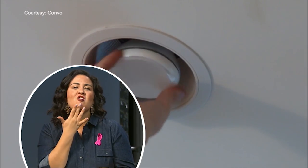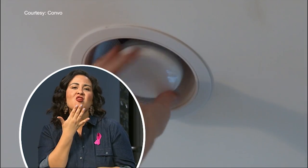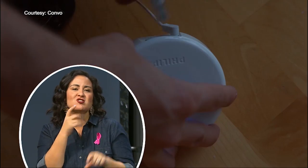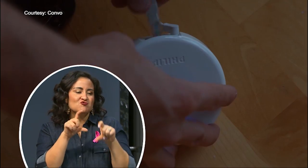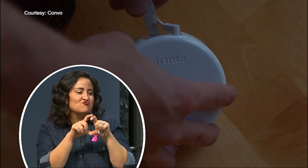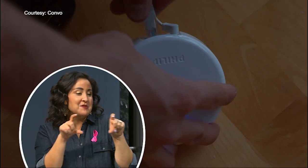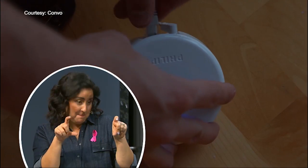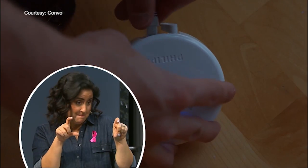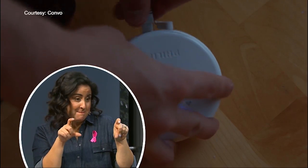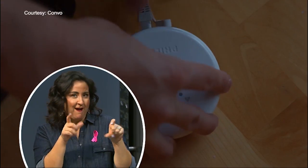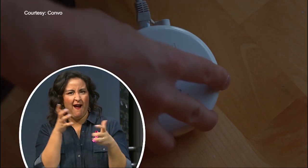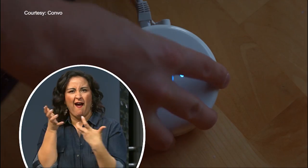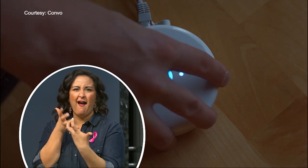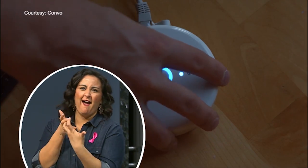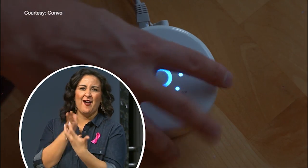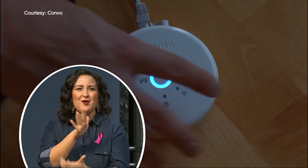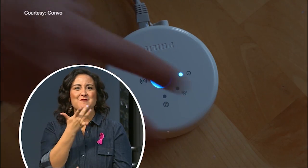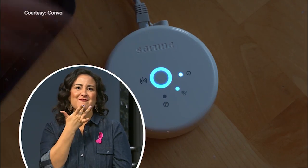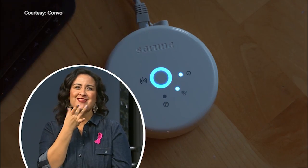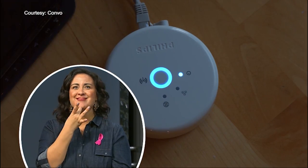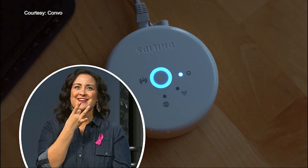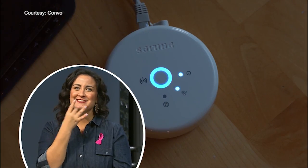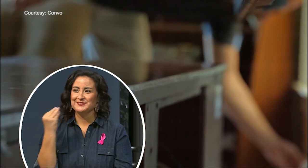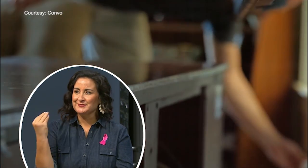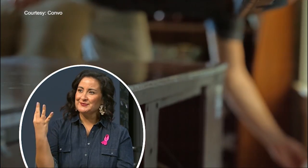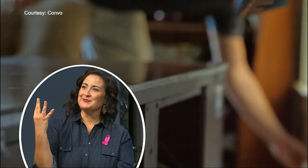to customize the lights to their preferred settings.